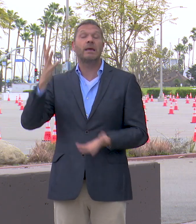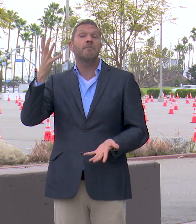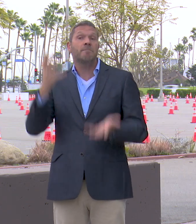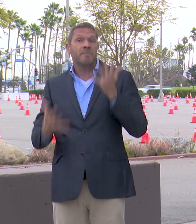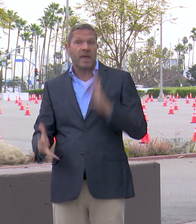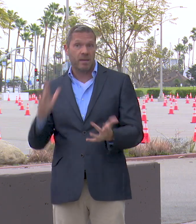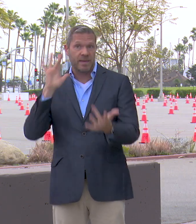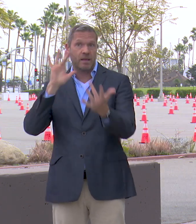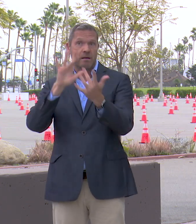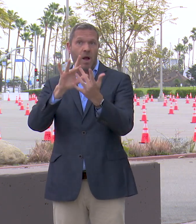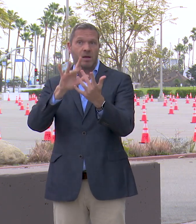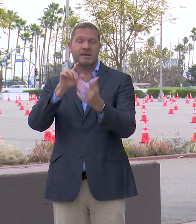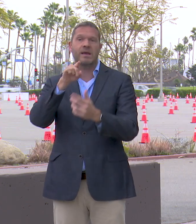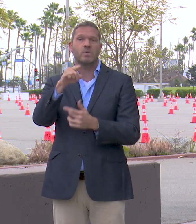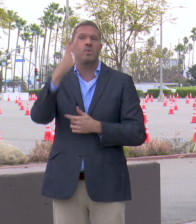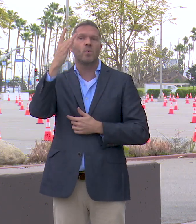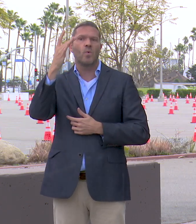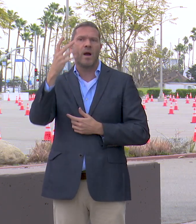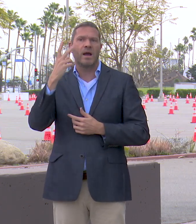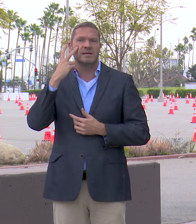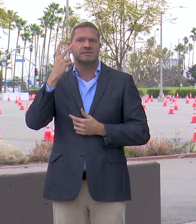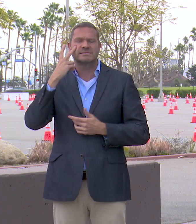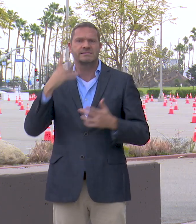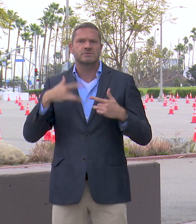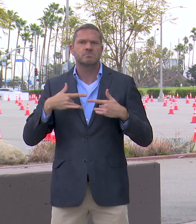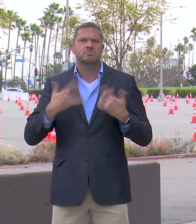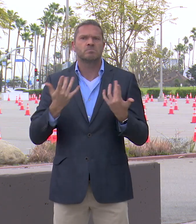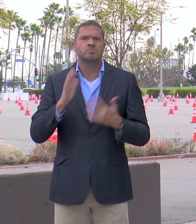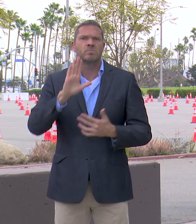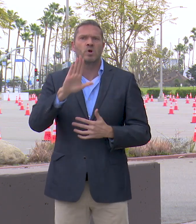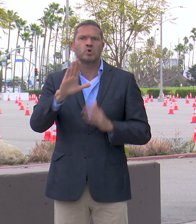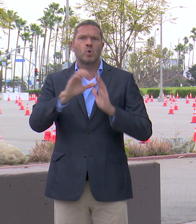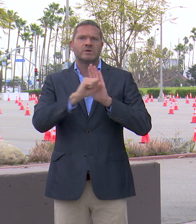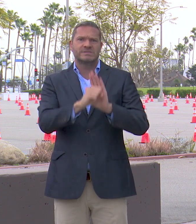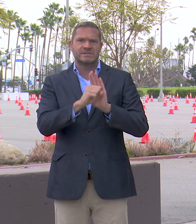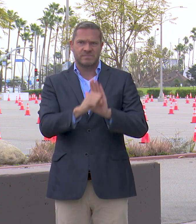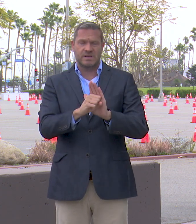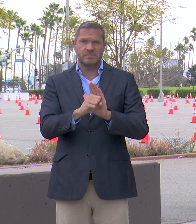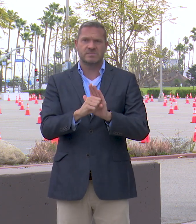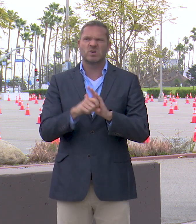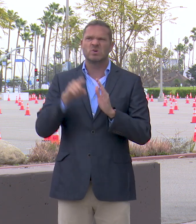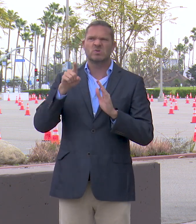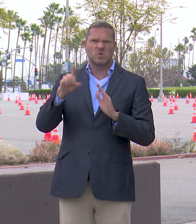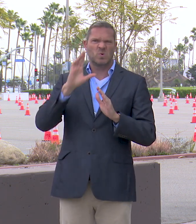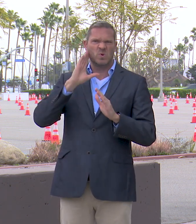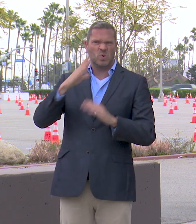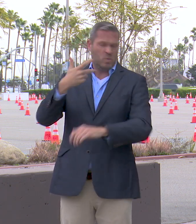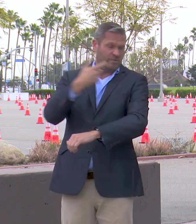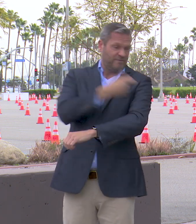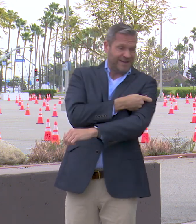After you get a vaccine, you can do a search for VSafe in order to sign up.